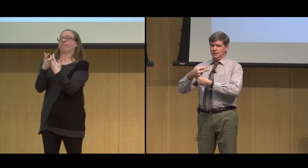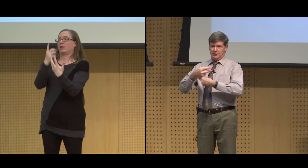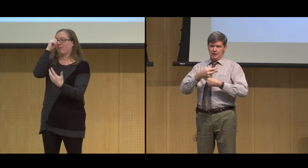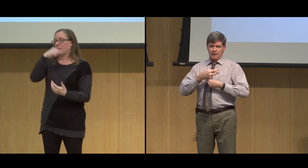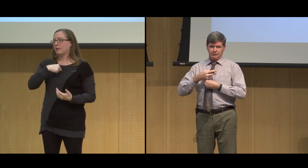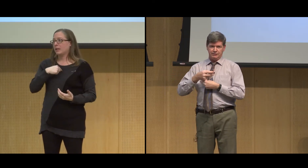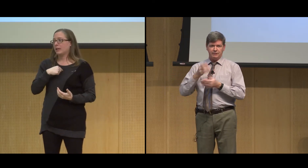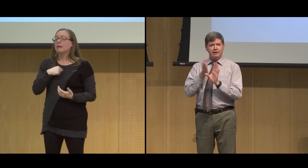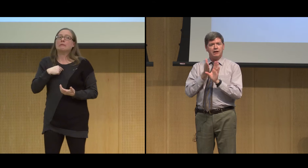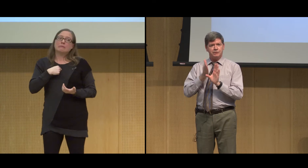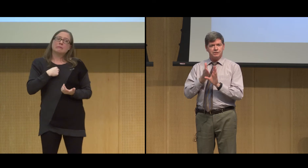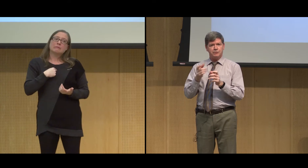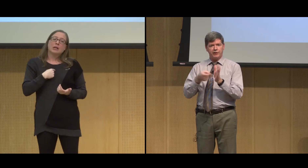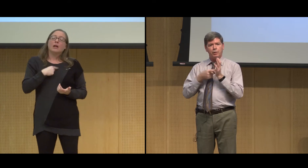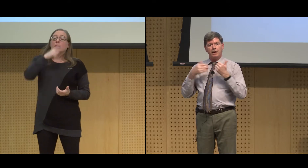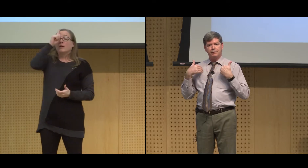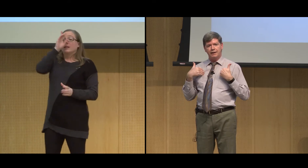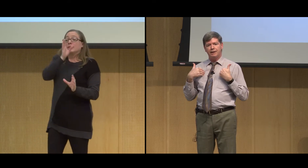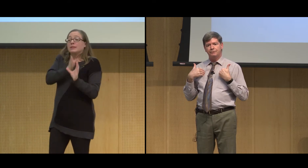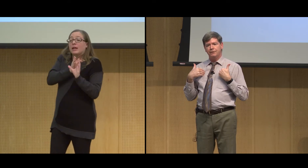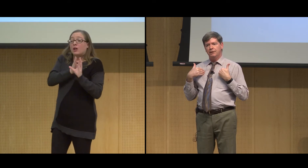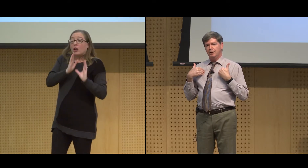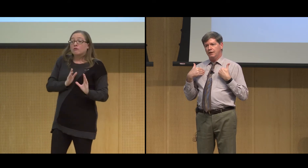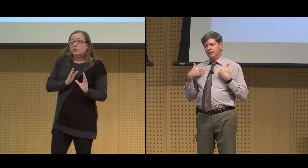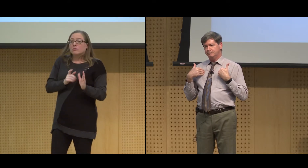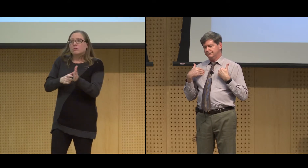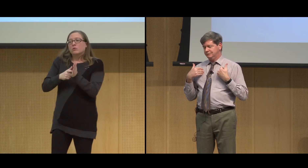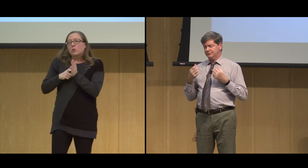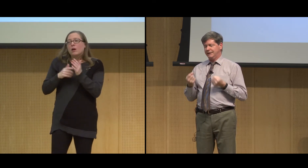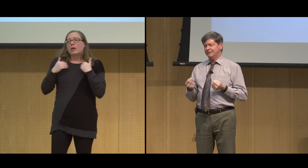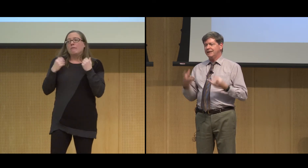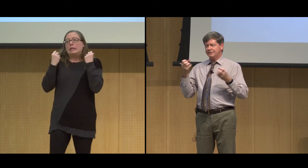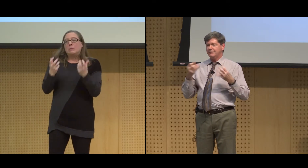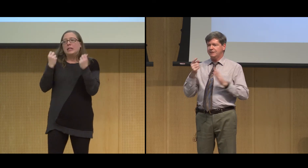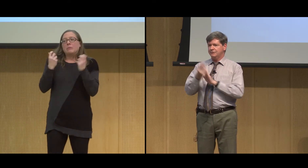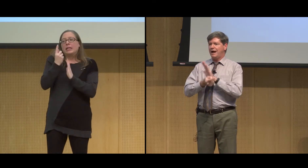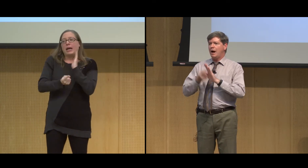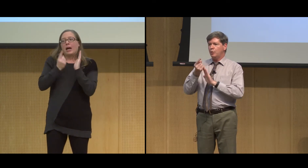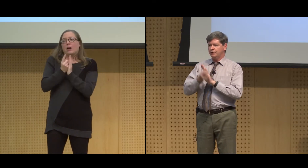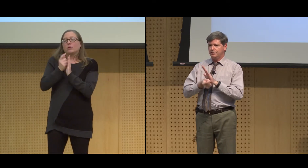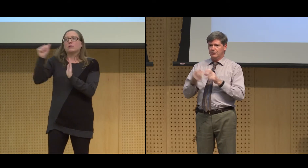Psychologists are required to have lots and lots of hours